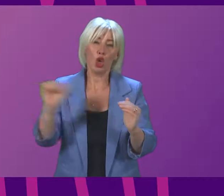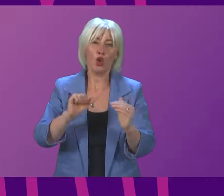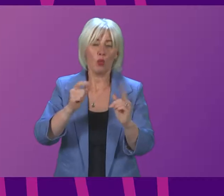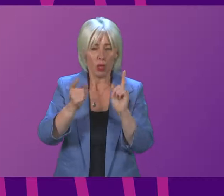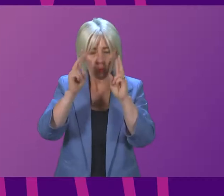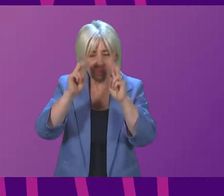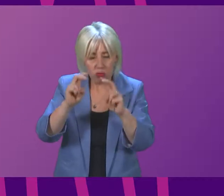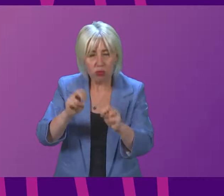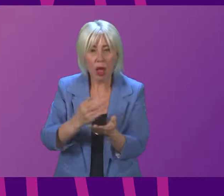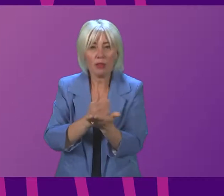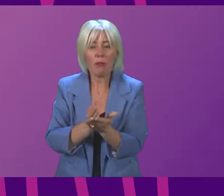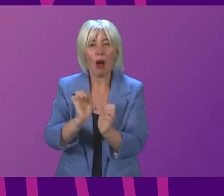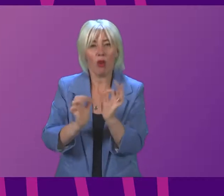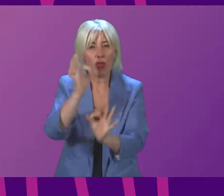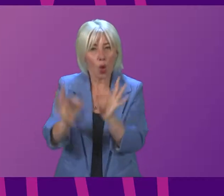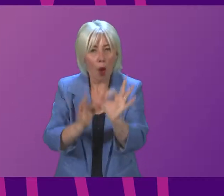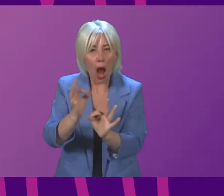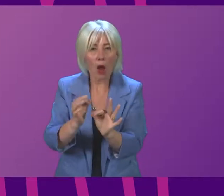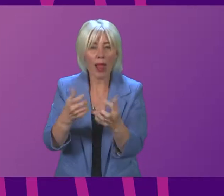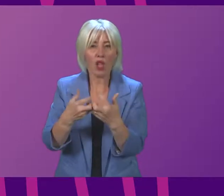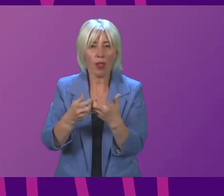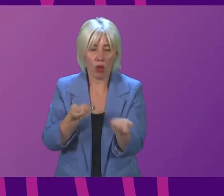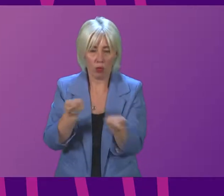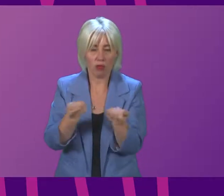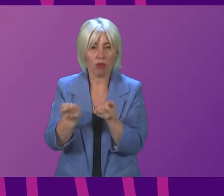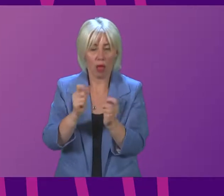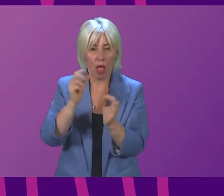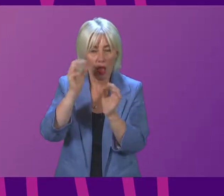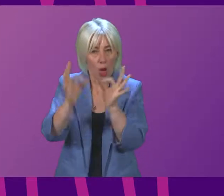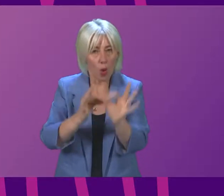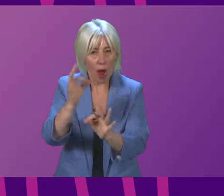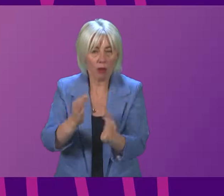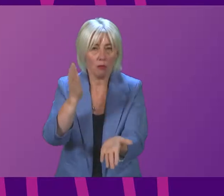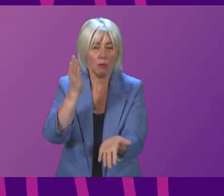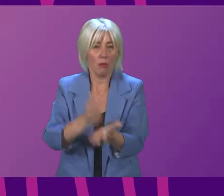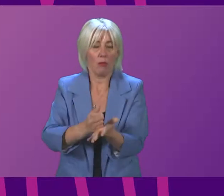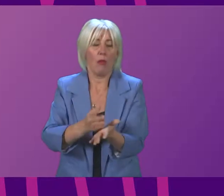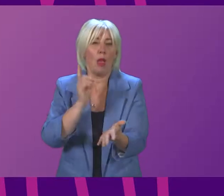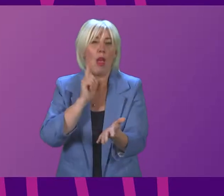and in the way it is run. I am convinced that Lady Poole will approach the inquiry in such a